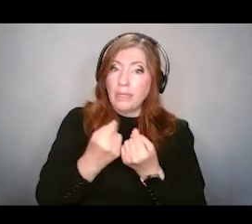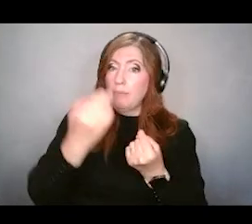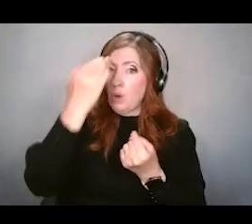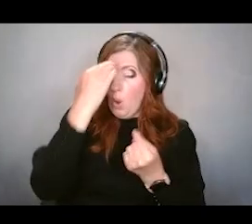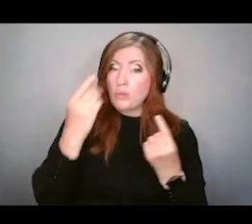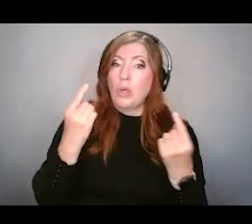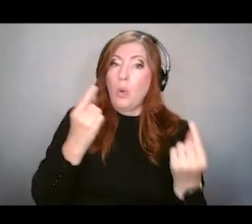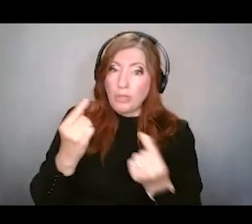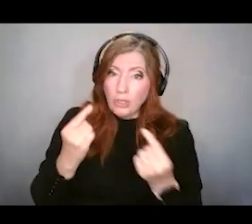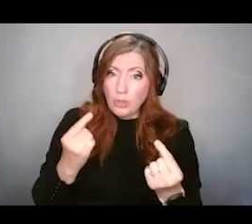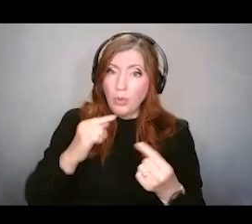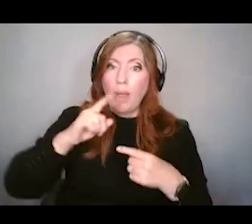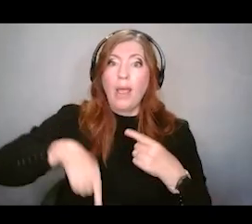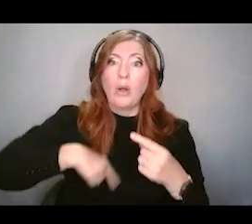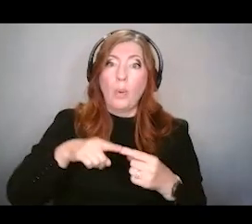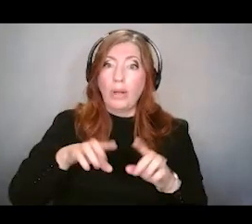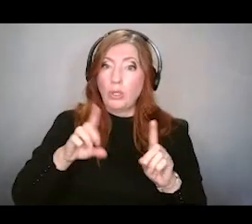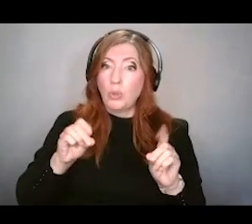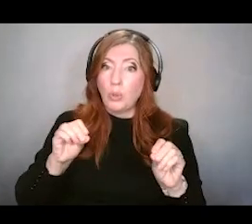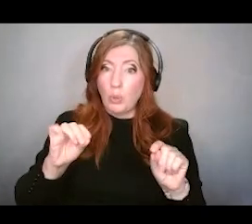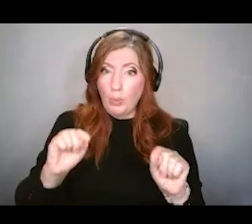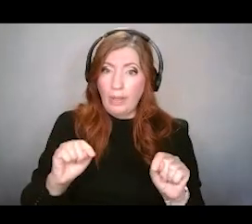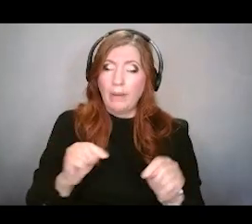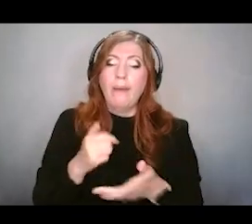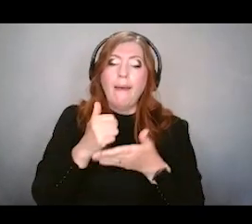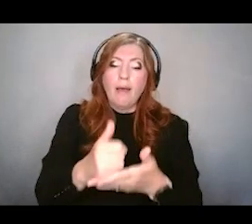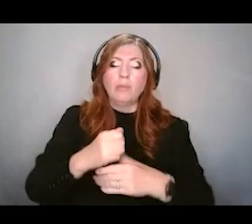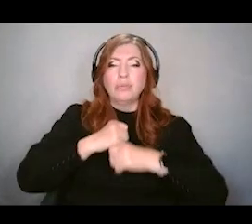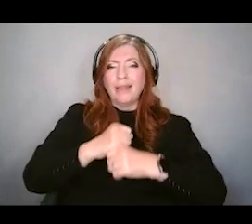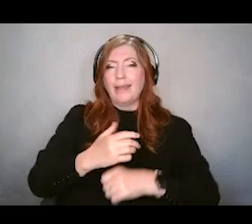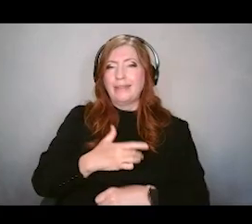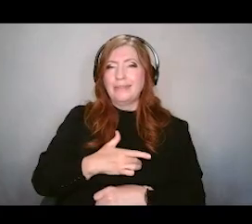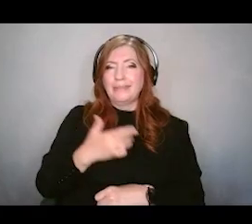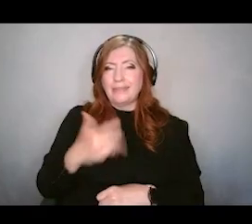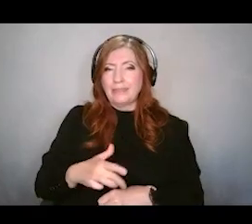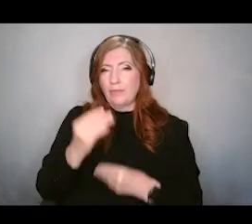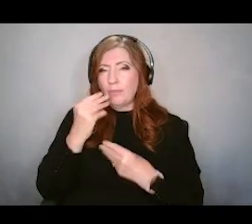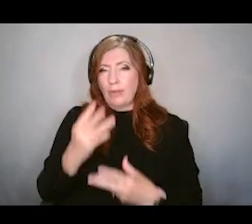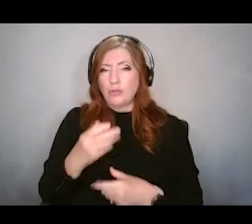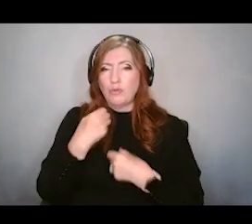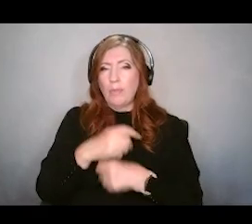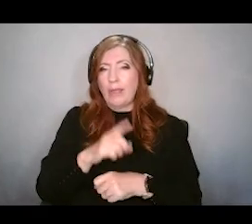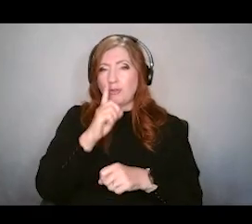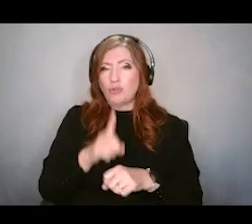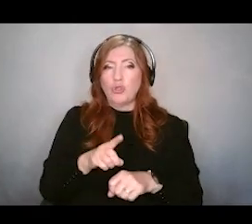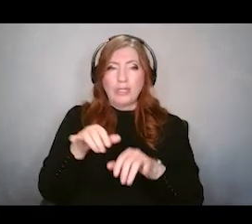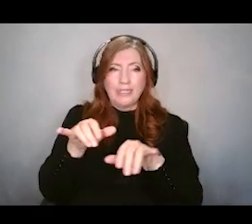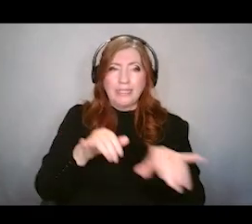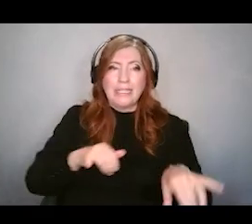helps protect sensitive information and ensures consistency across your project.